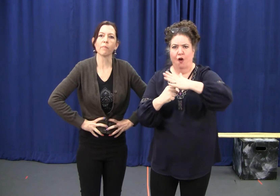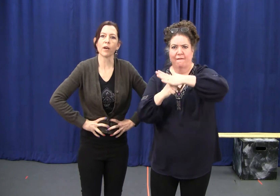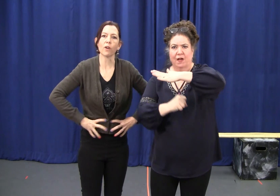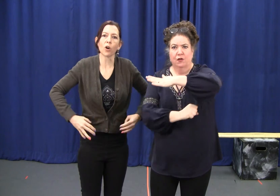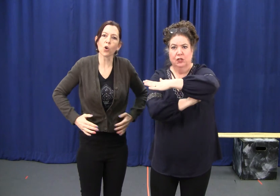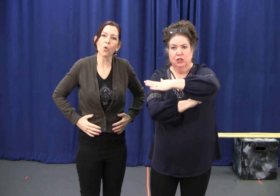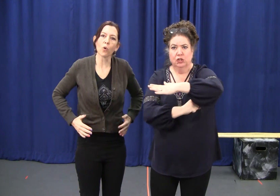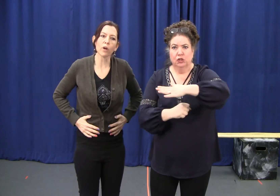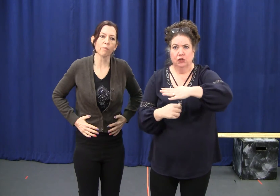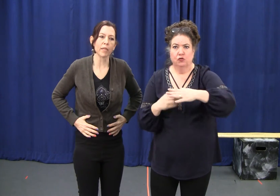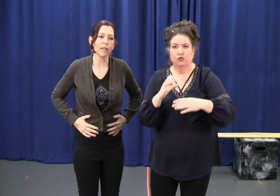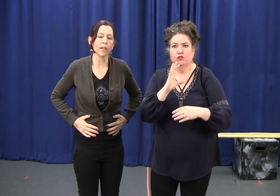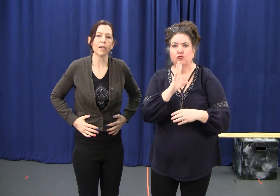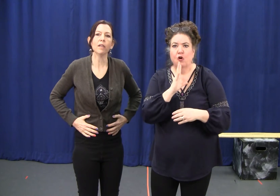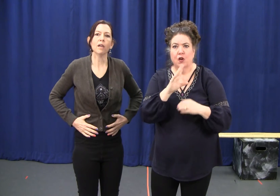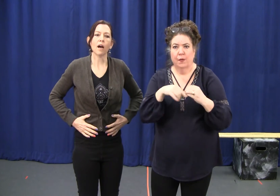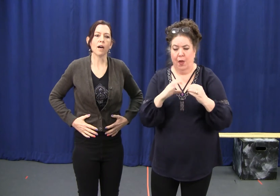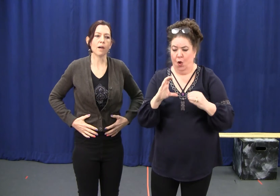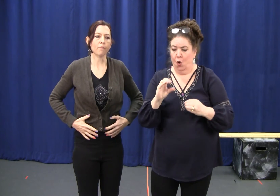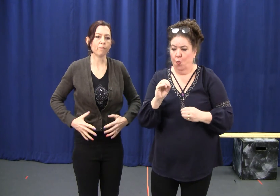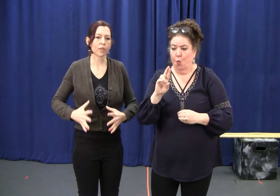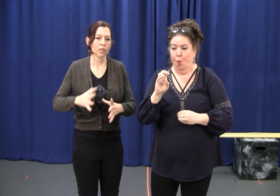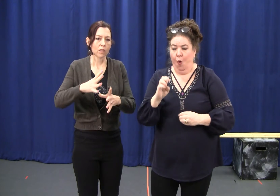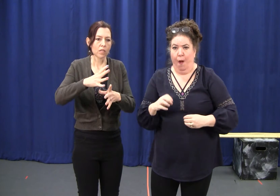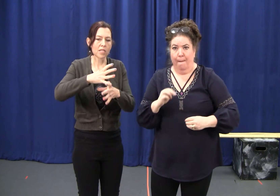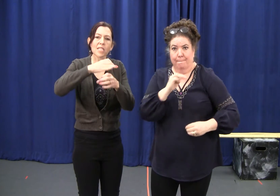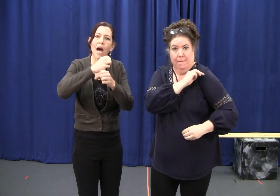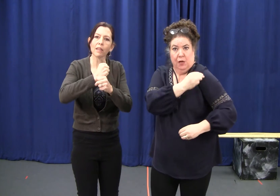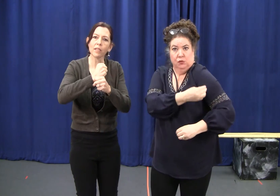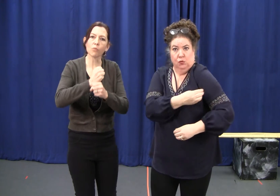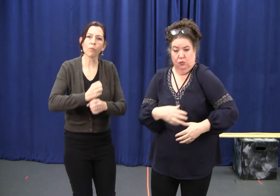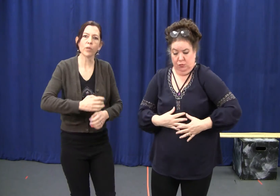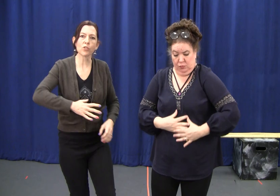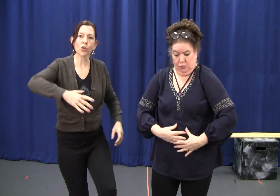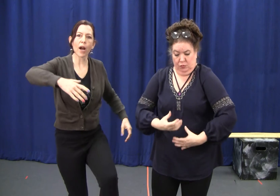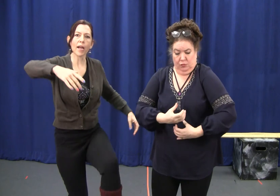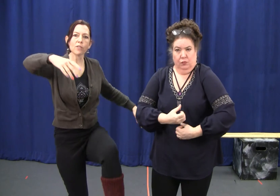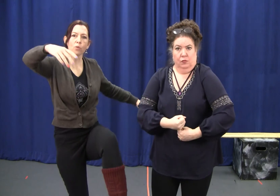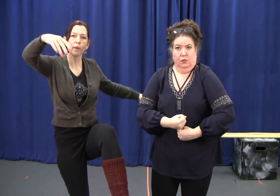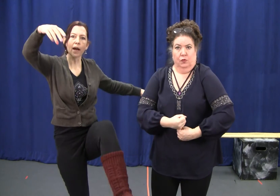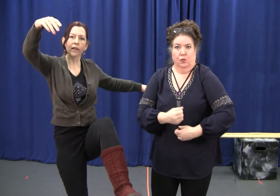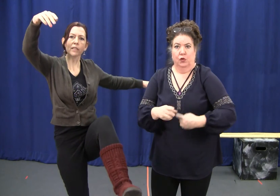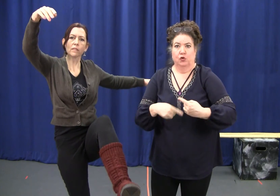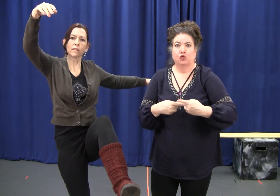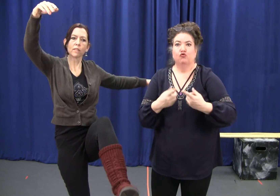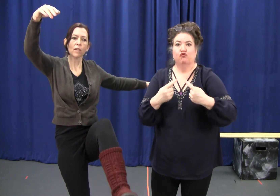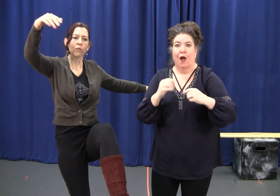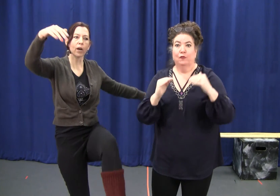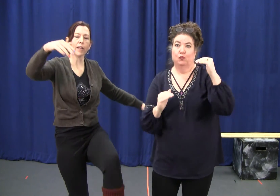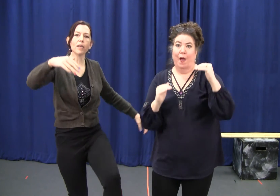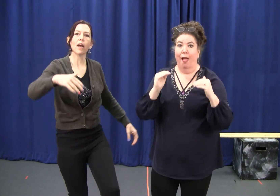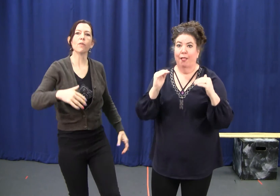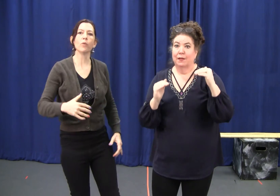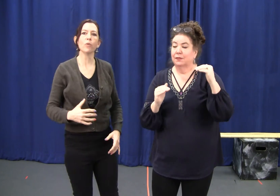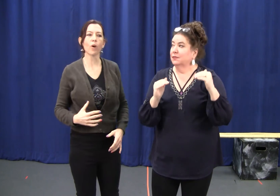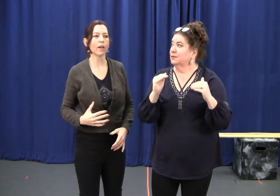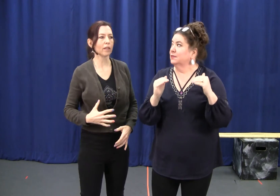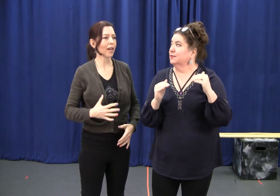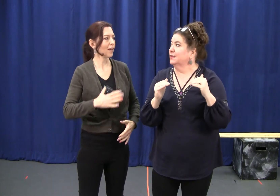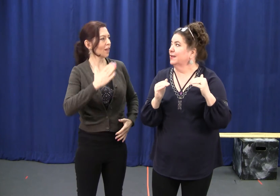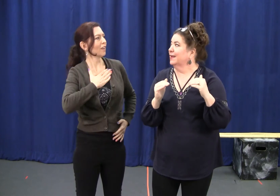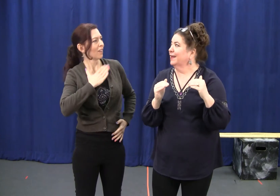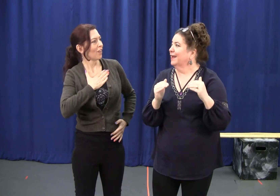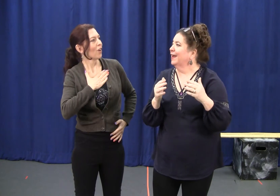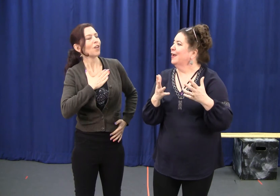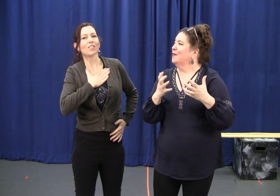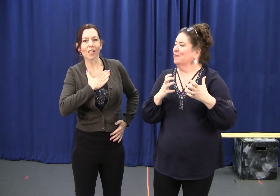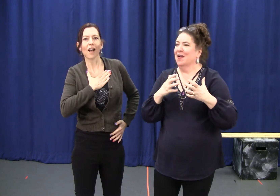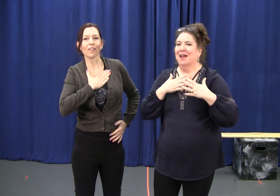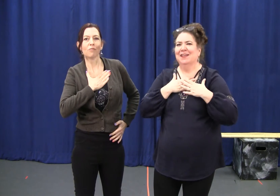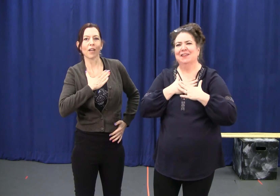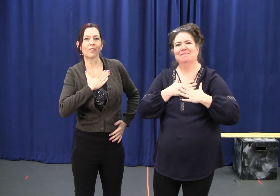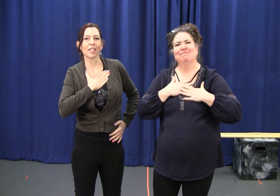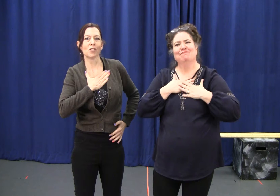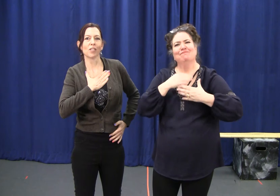about our core being solid when we try to balance, right? We want a solid foundation